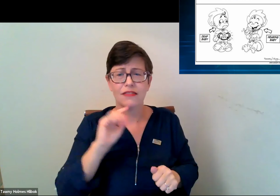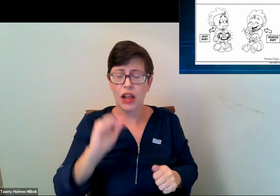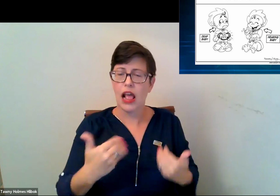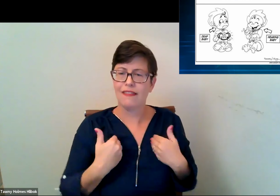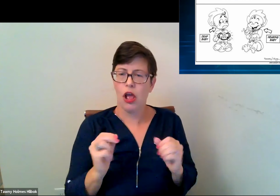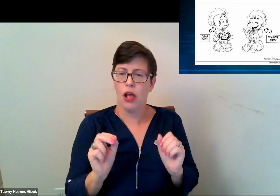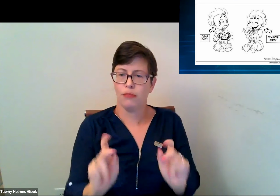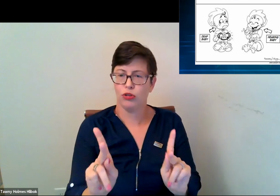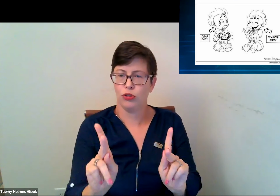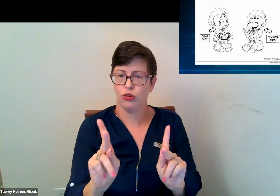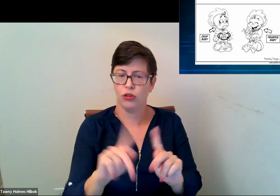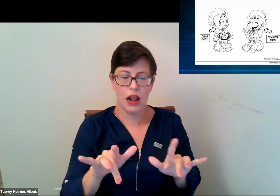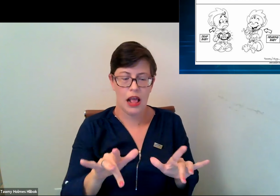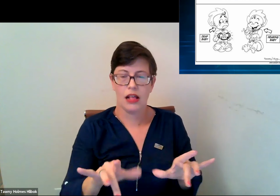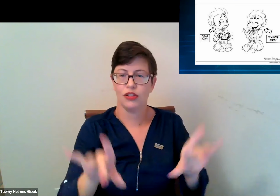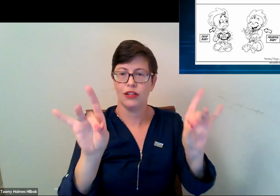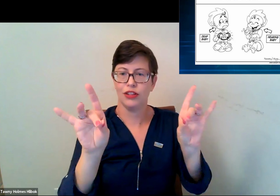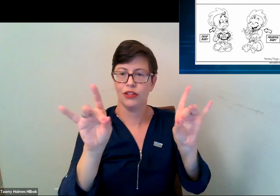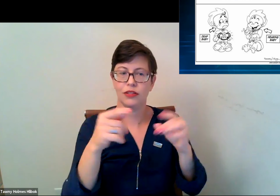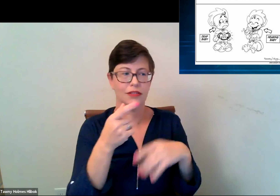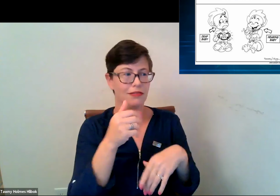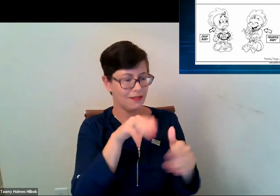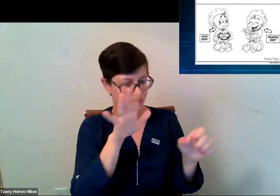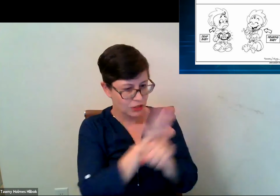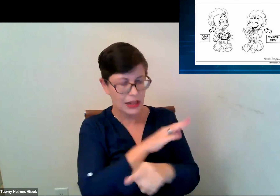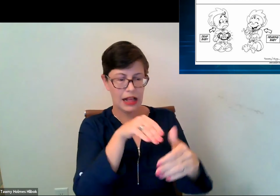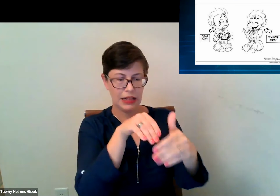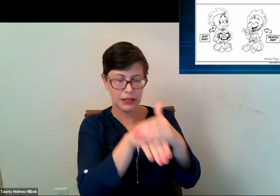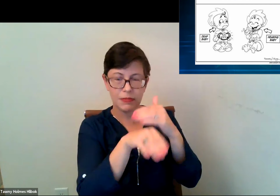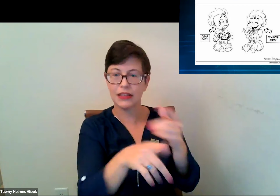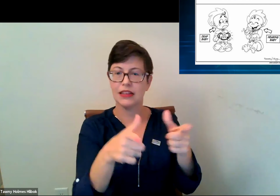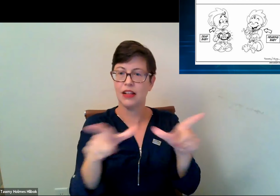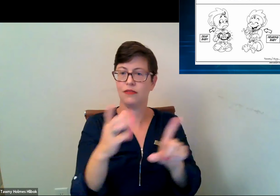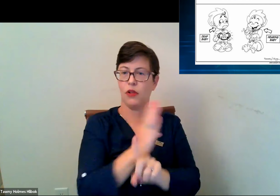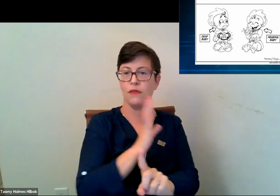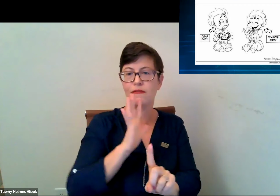or access to sign language they haven't had those same language acquisition opportunities